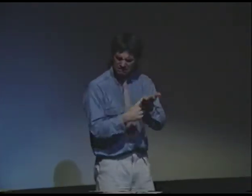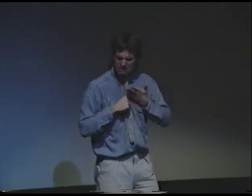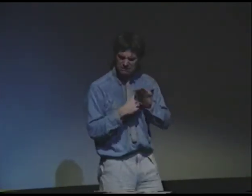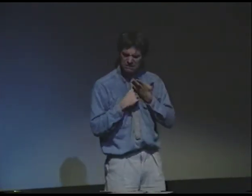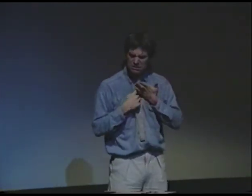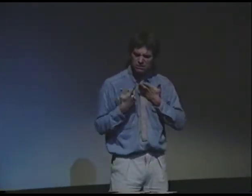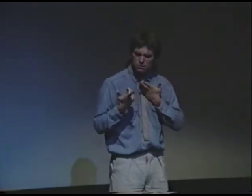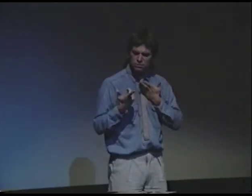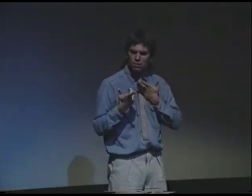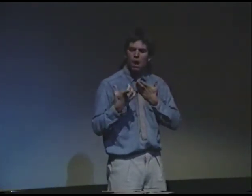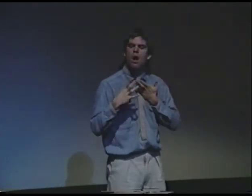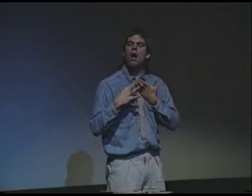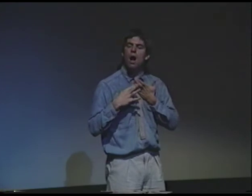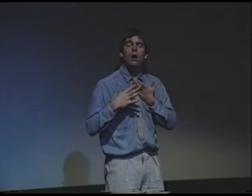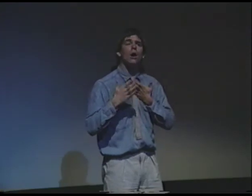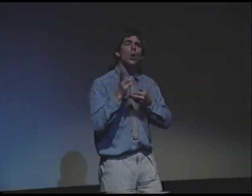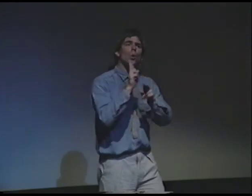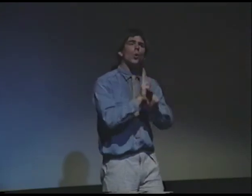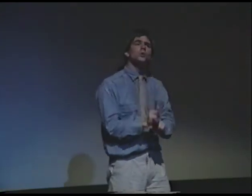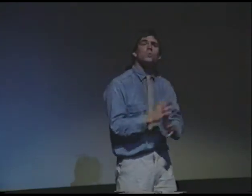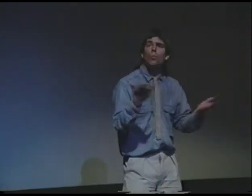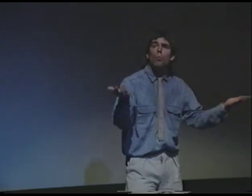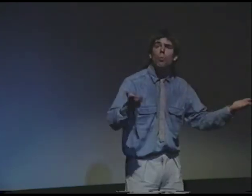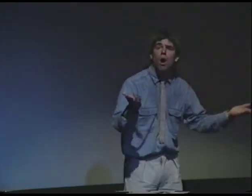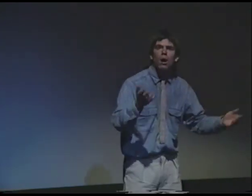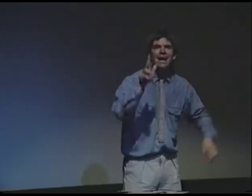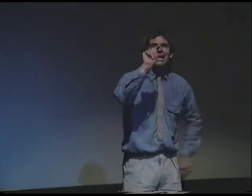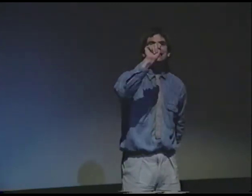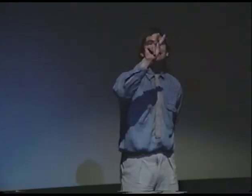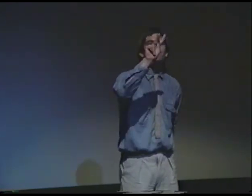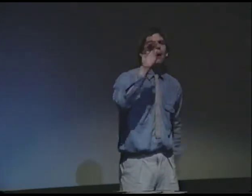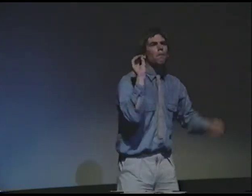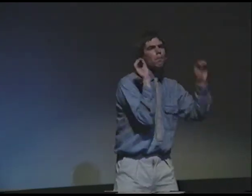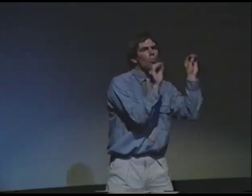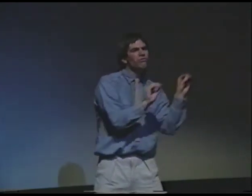And Kenny and I talked about that for a long time.